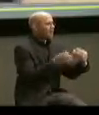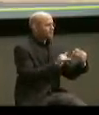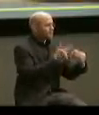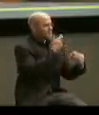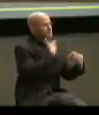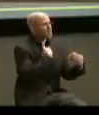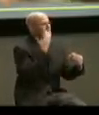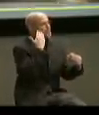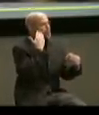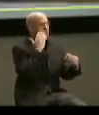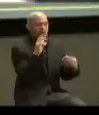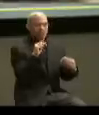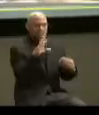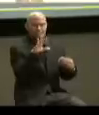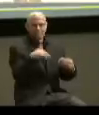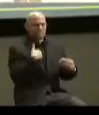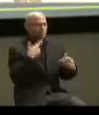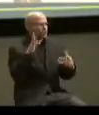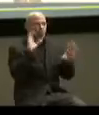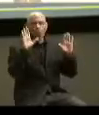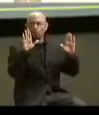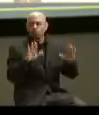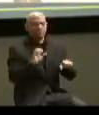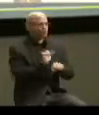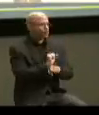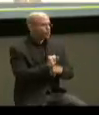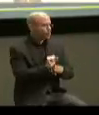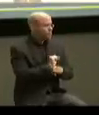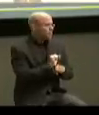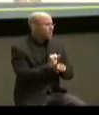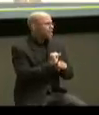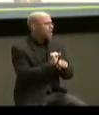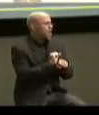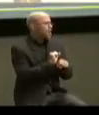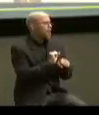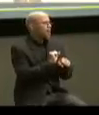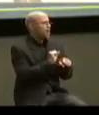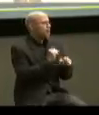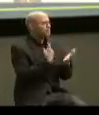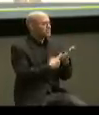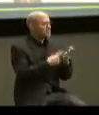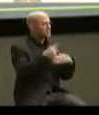SMALL BUSINESSES. IF I COULD EID AADD A THOUGHT TO THAT.